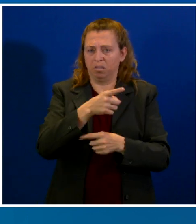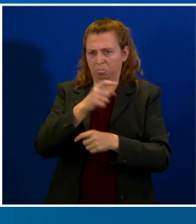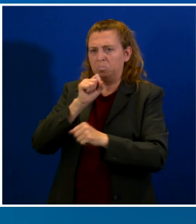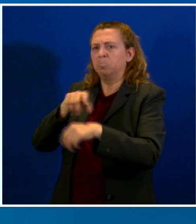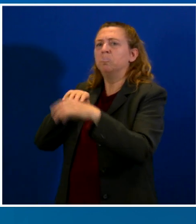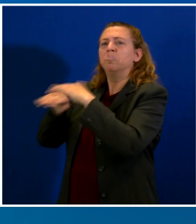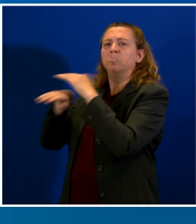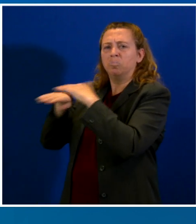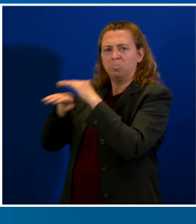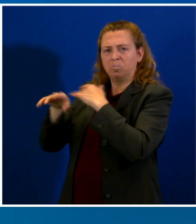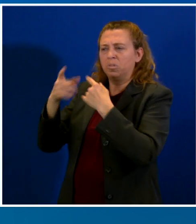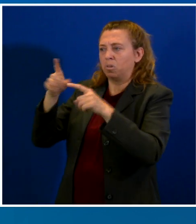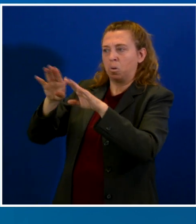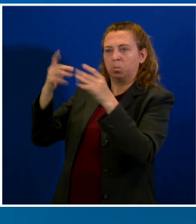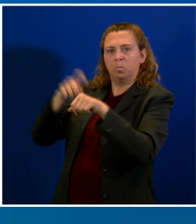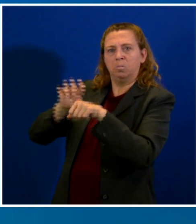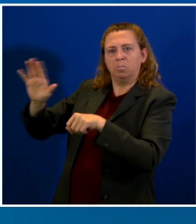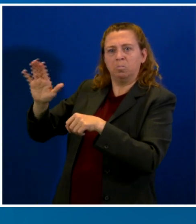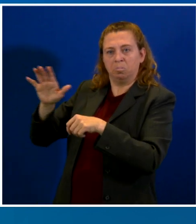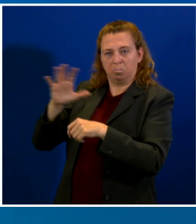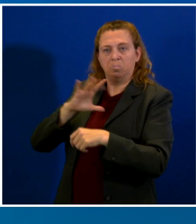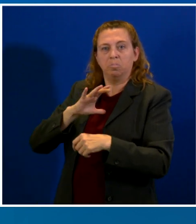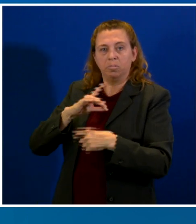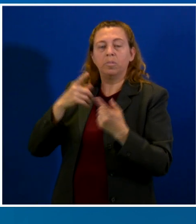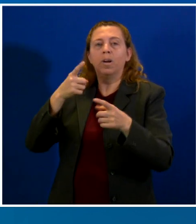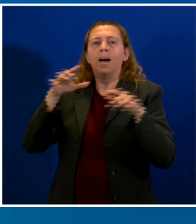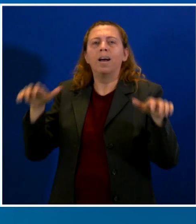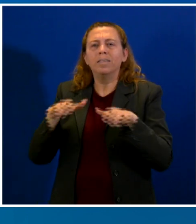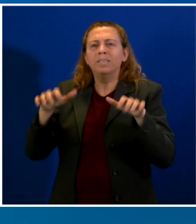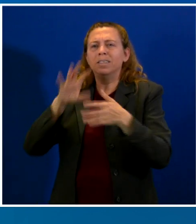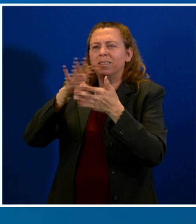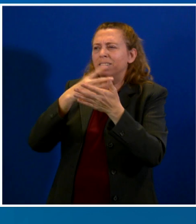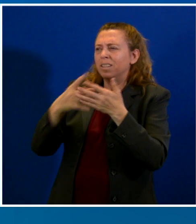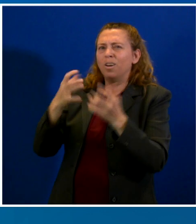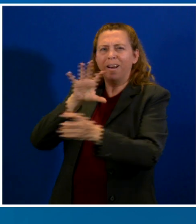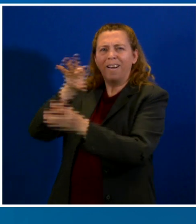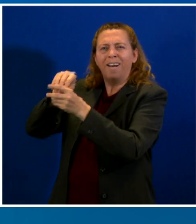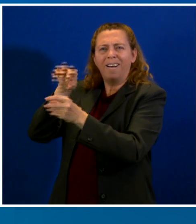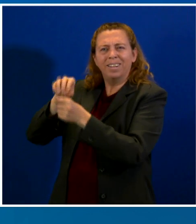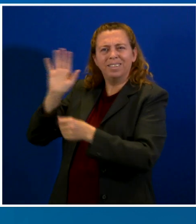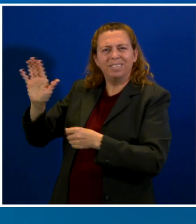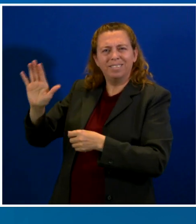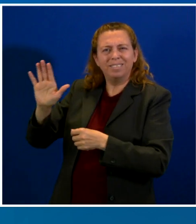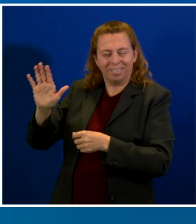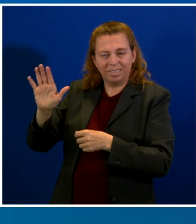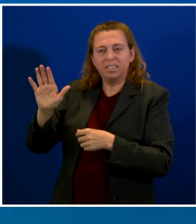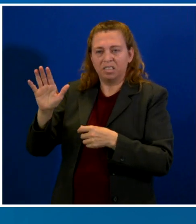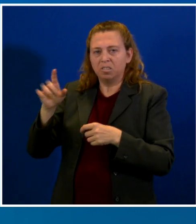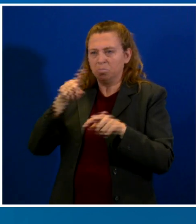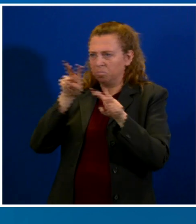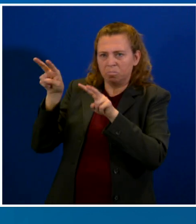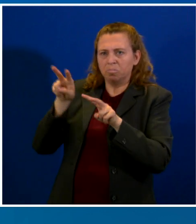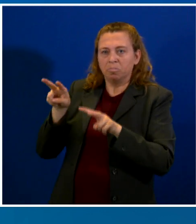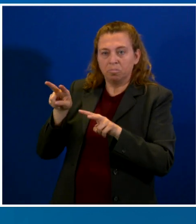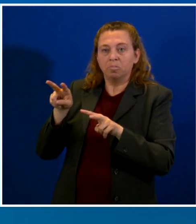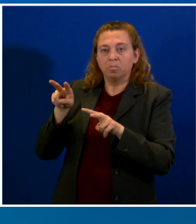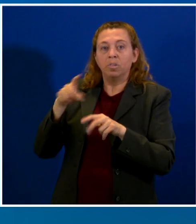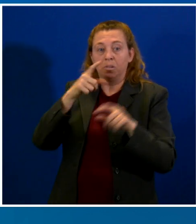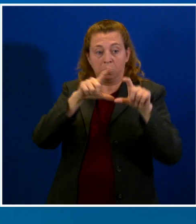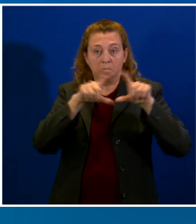And scheduled activities like the pool and group exercise will be available to pass holders on a first come, first served